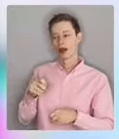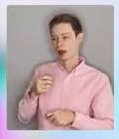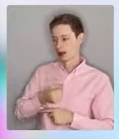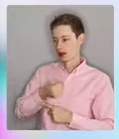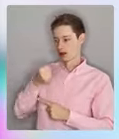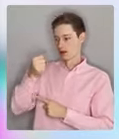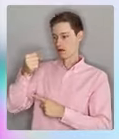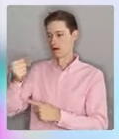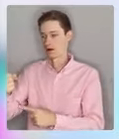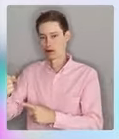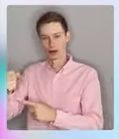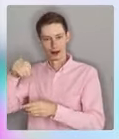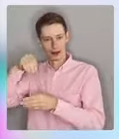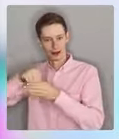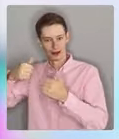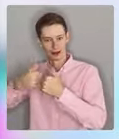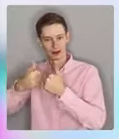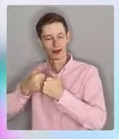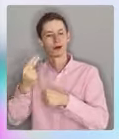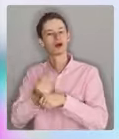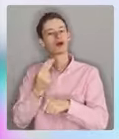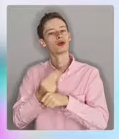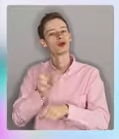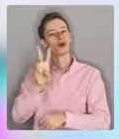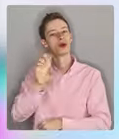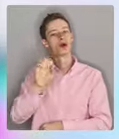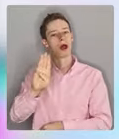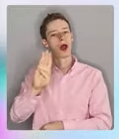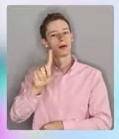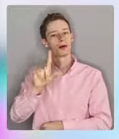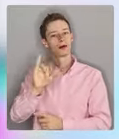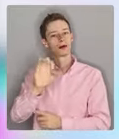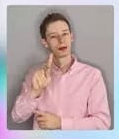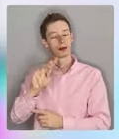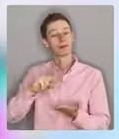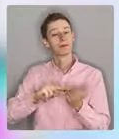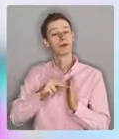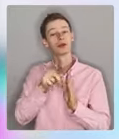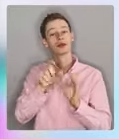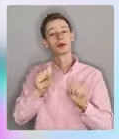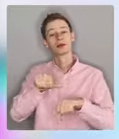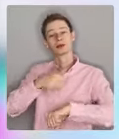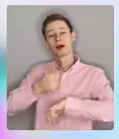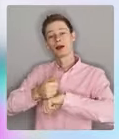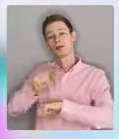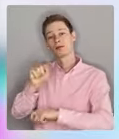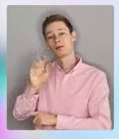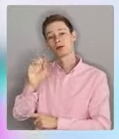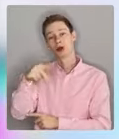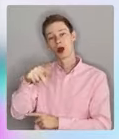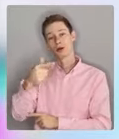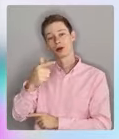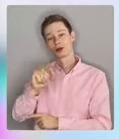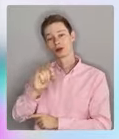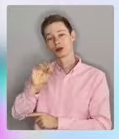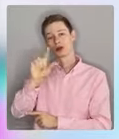into specific parts of the game using a web link. We've set up deep links that let you create a Topgolf bay and send the link to friends to hop directly into that bay.